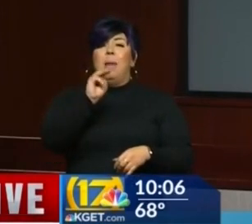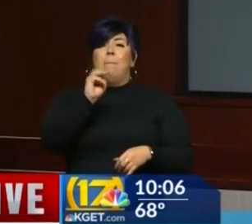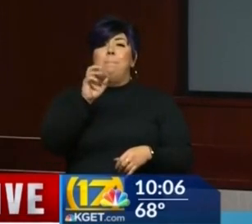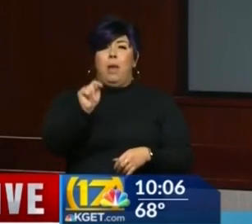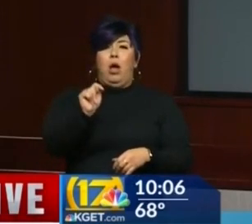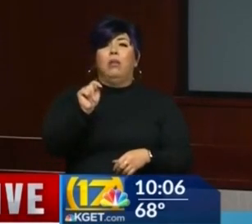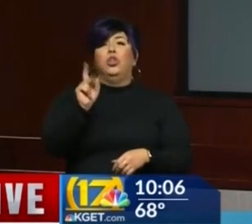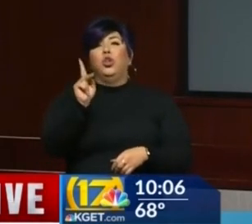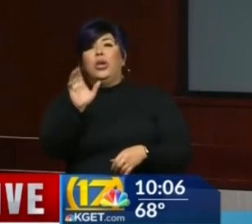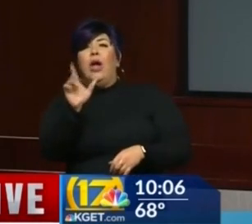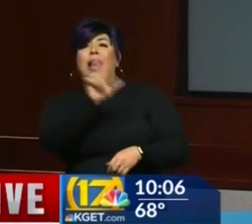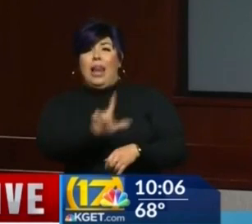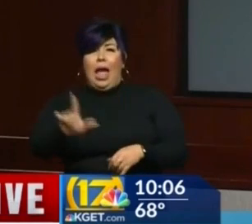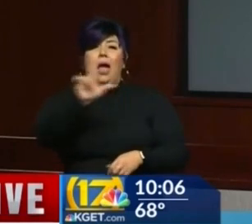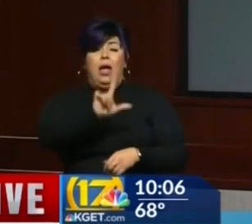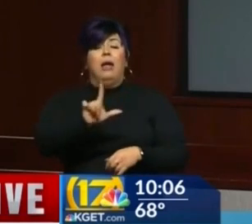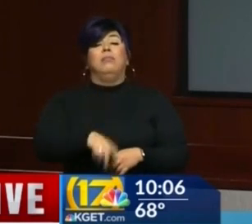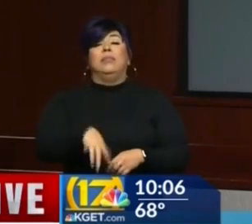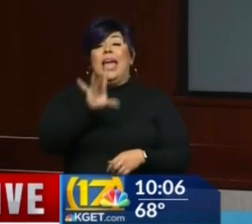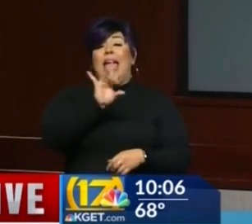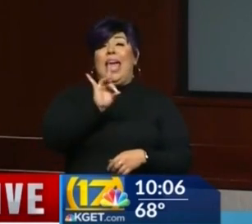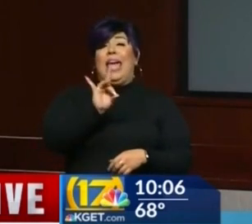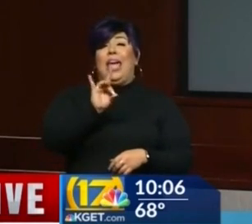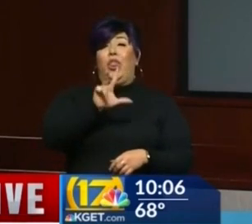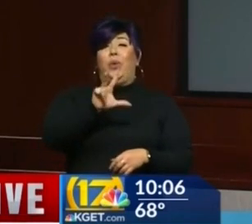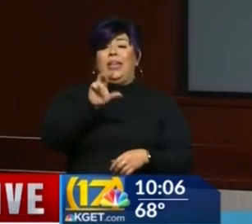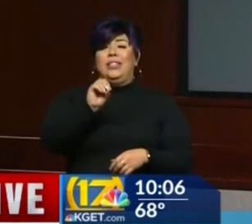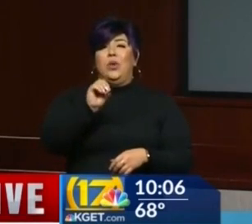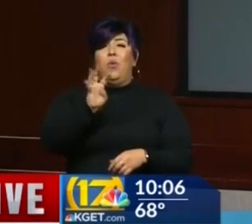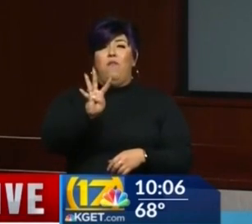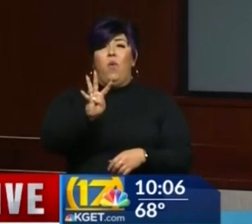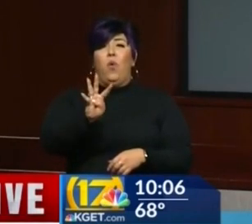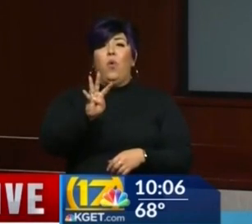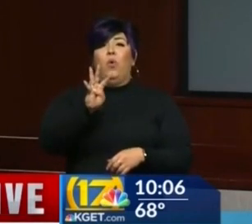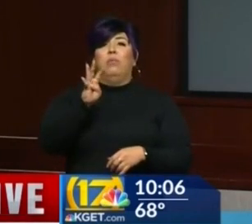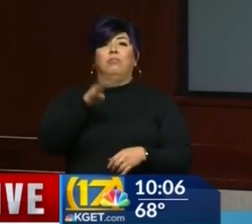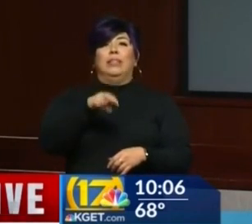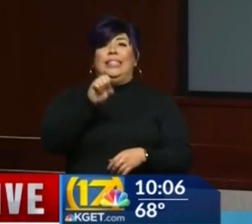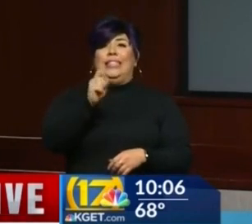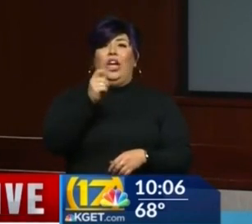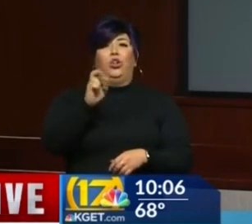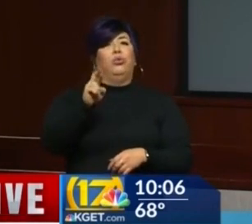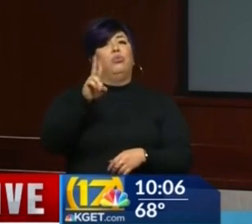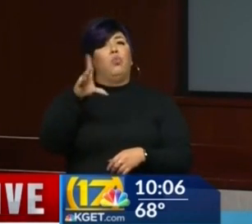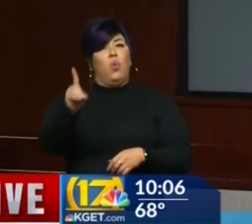ARE MONDAY THROUGH THURSDAY 10 AM TO 2 PM AND LAST WE HAVE THE